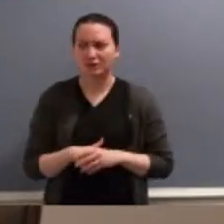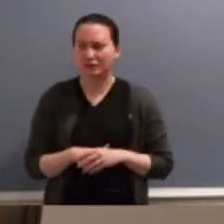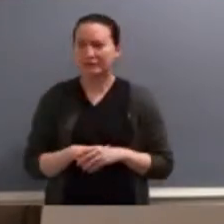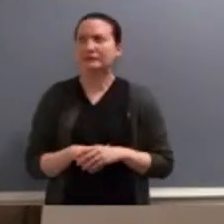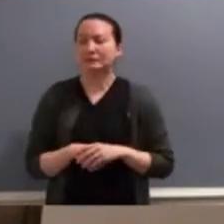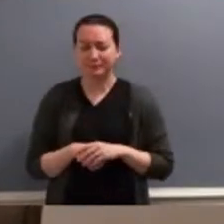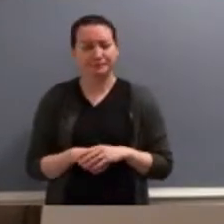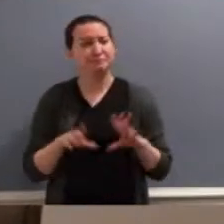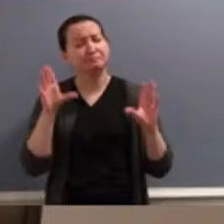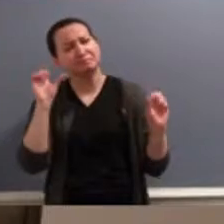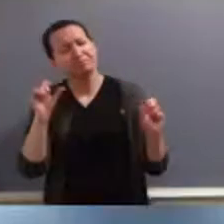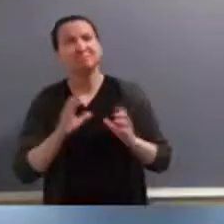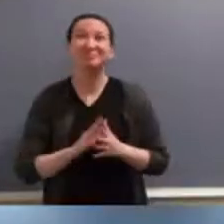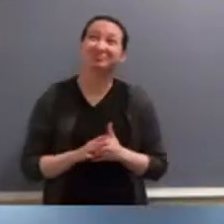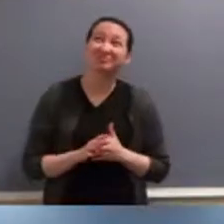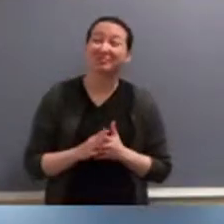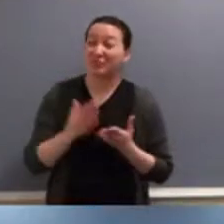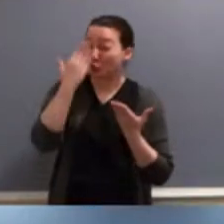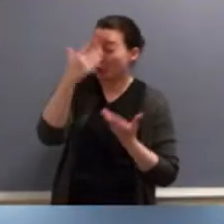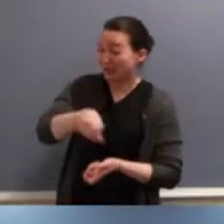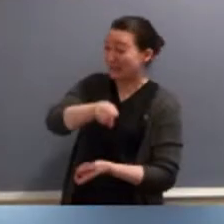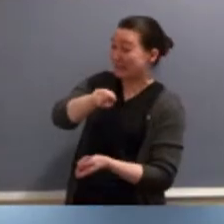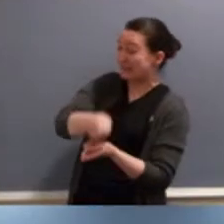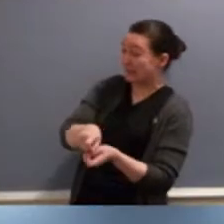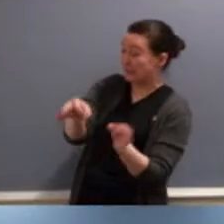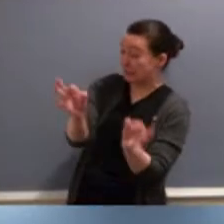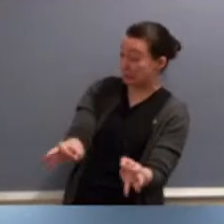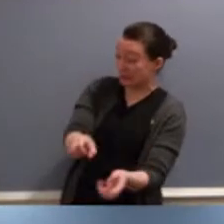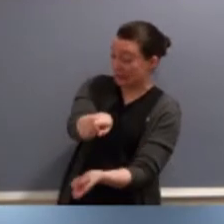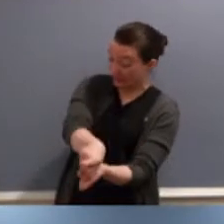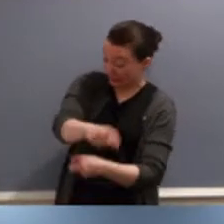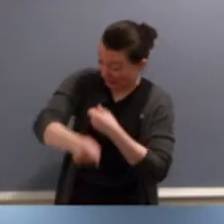Madam President I don't know that I can cite a specific year but I can tell you that